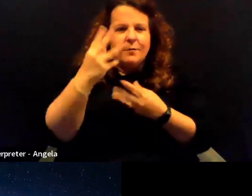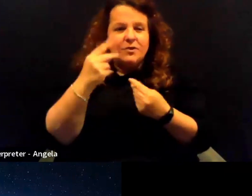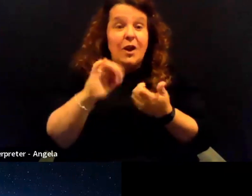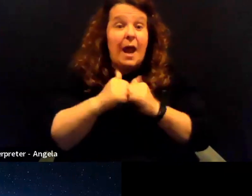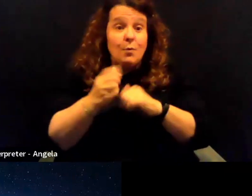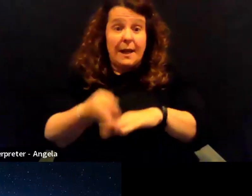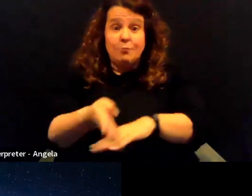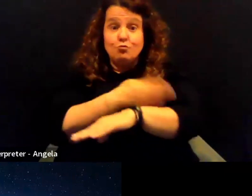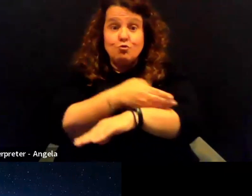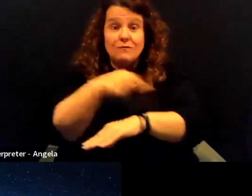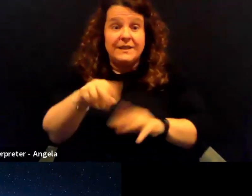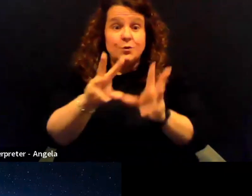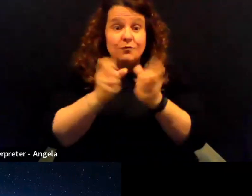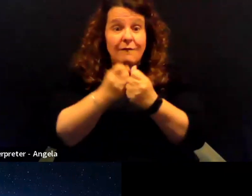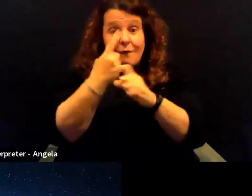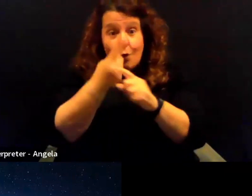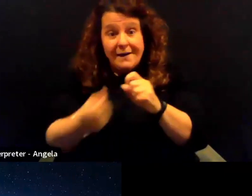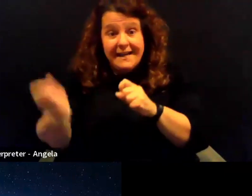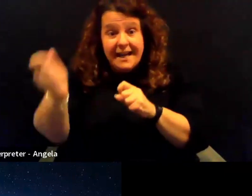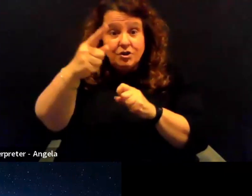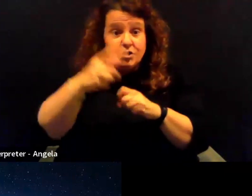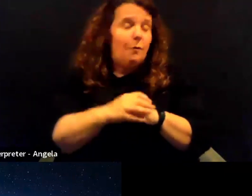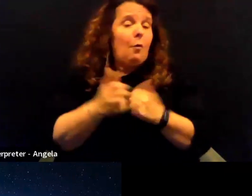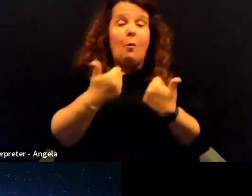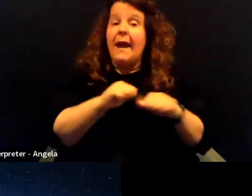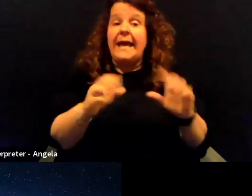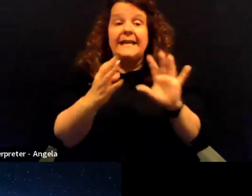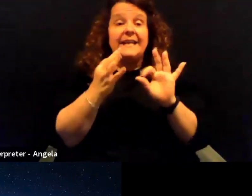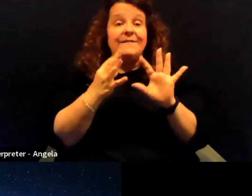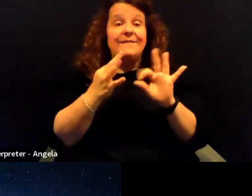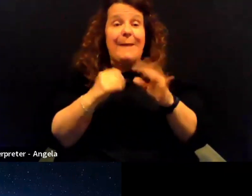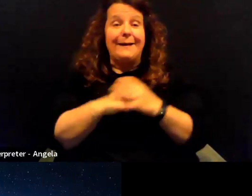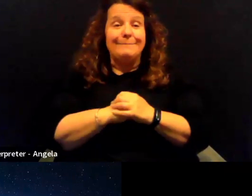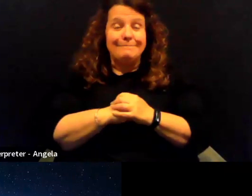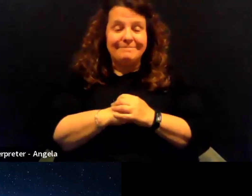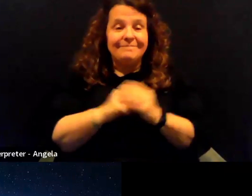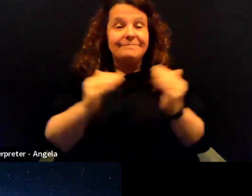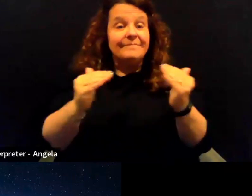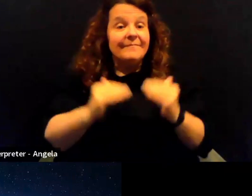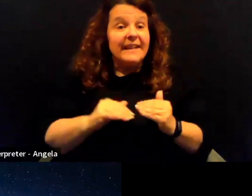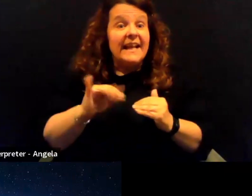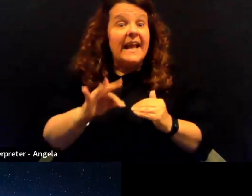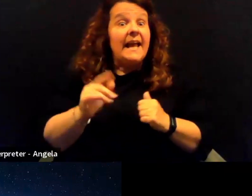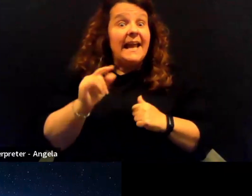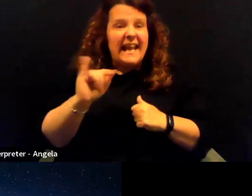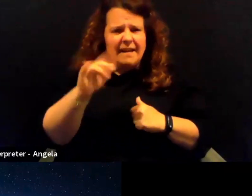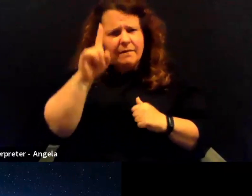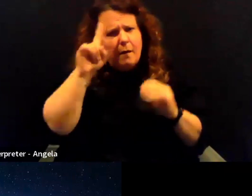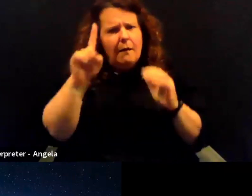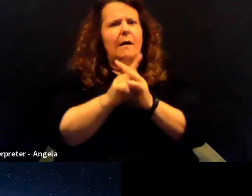for next year or feedback at the same time, if you do have further questions or comments, I, I